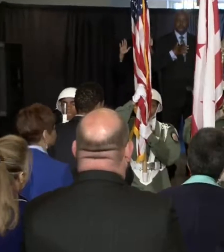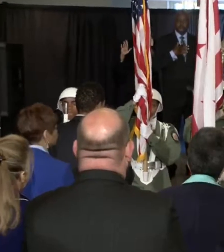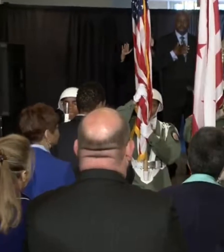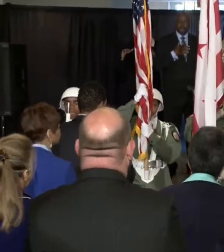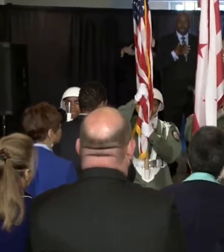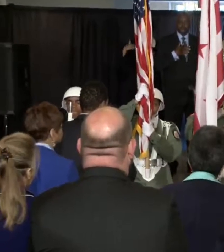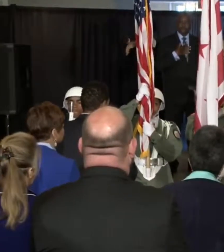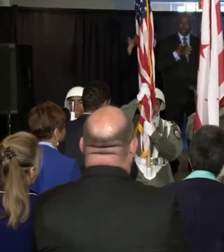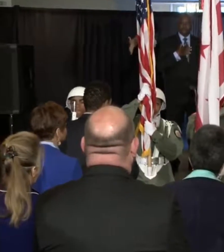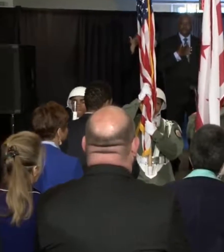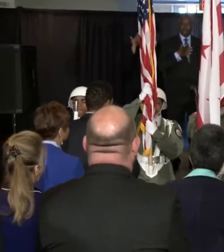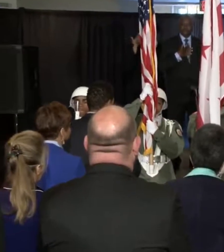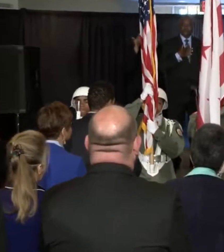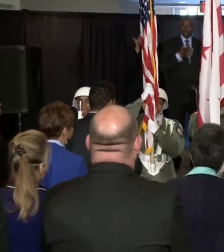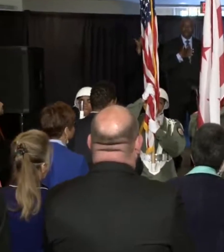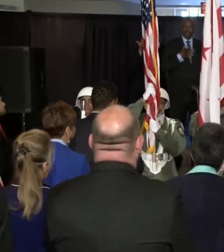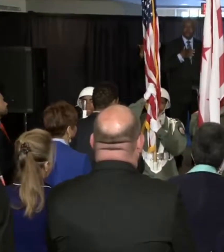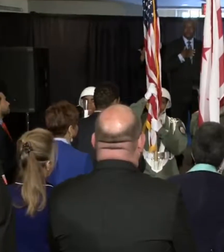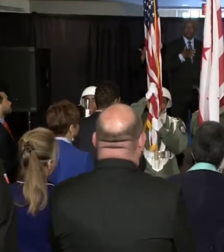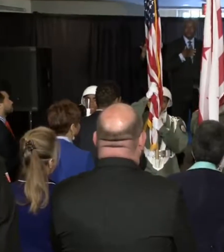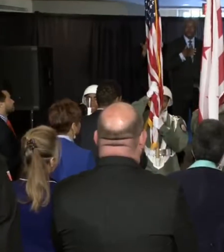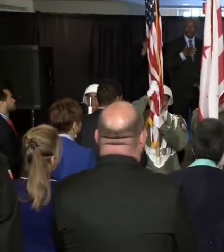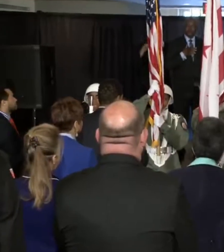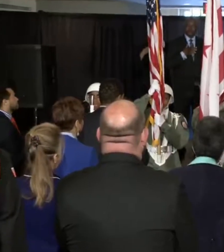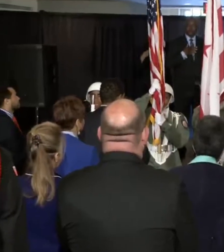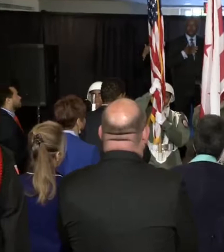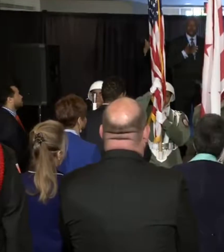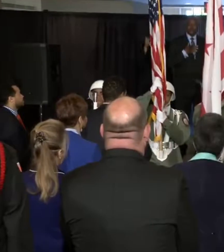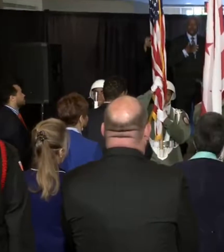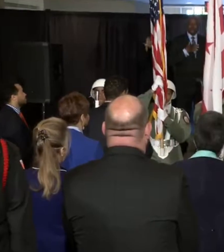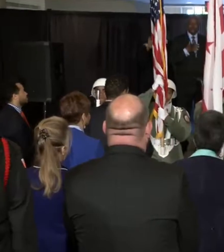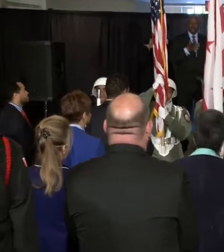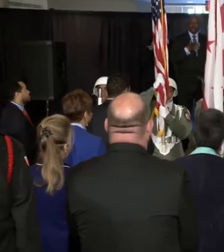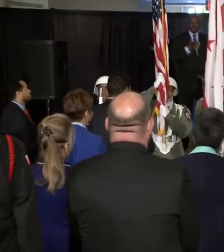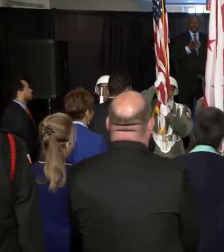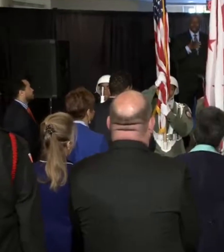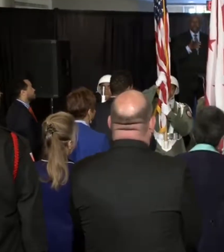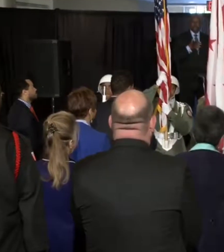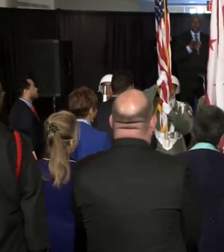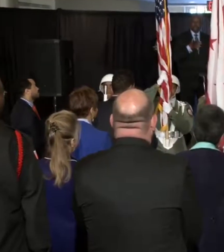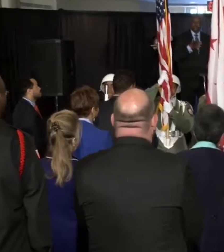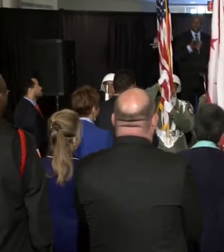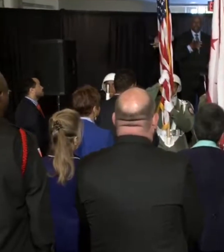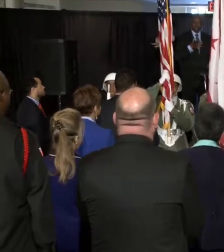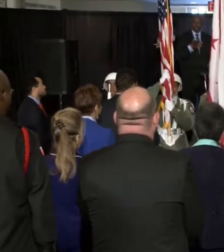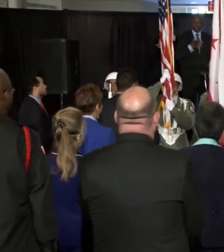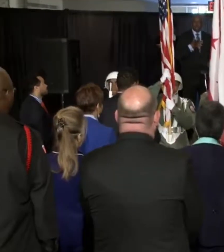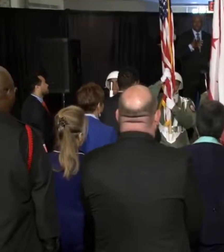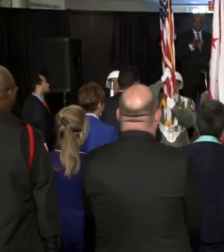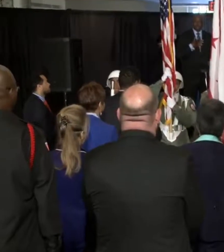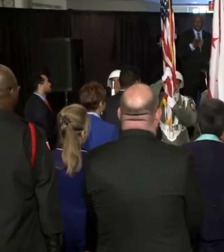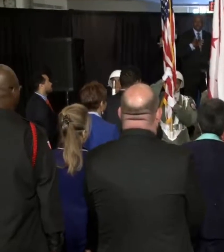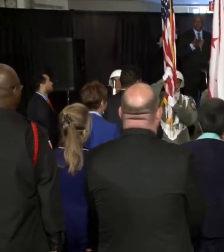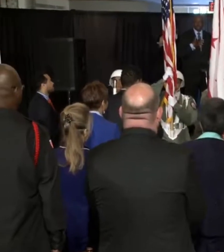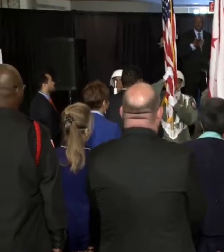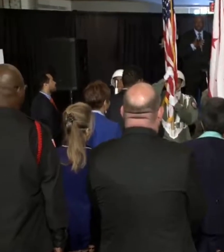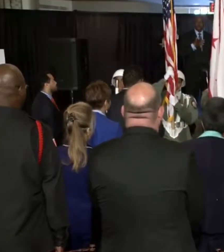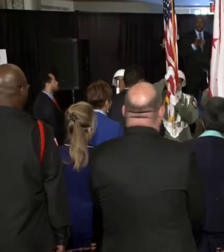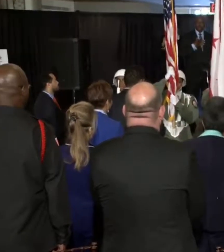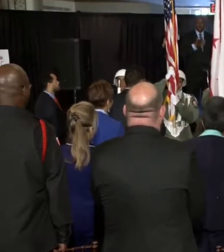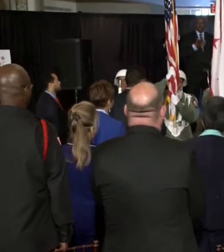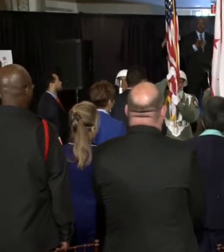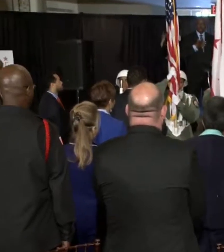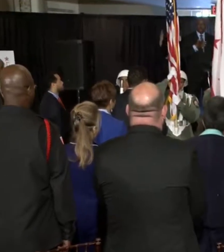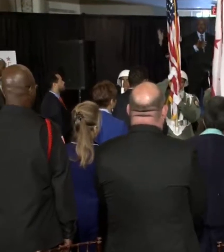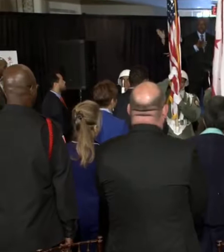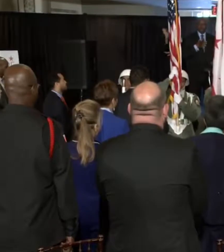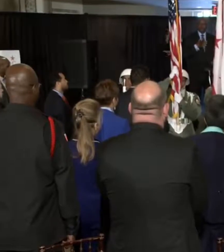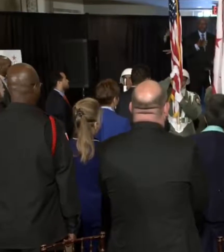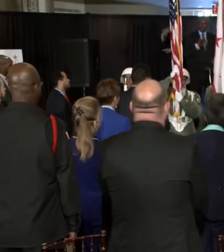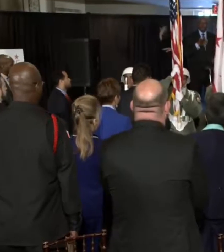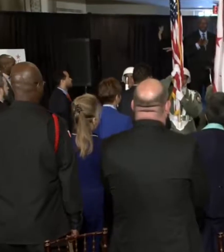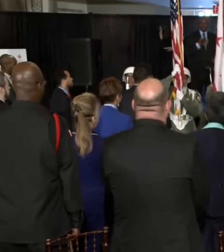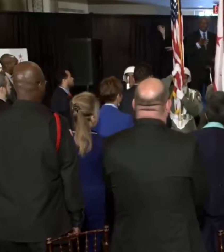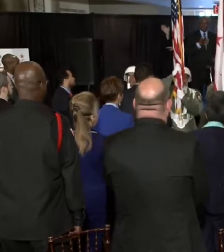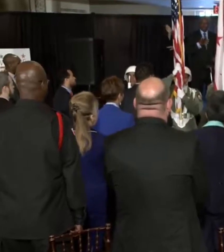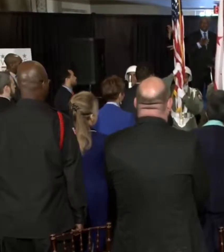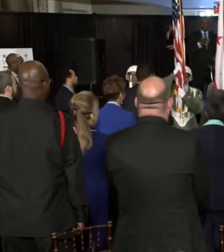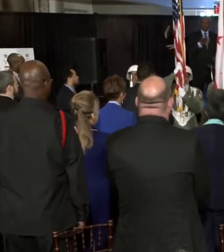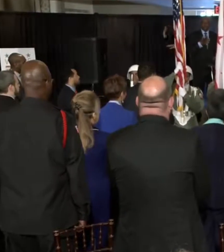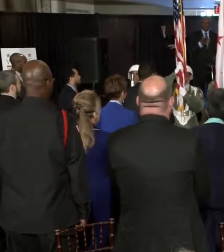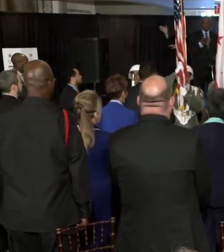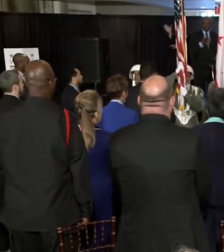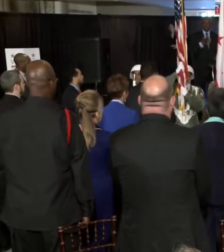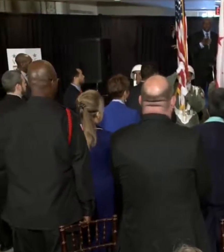PROOF THROUGH THE NIGHT THAT OUR FLAG WAS STILL THERE.